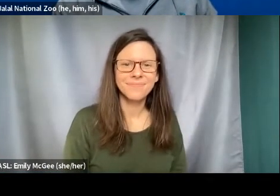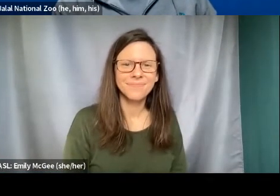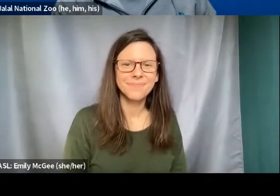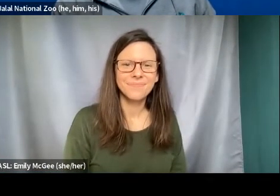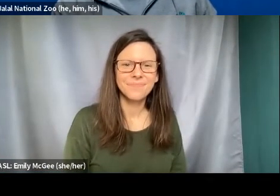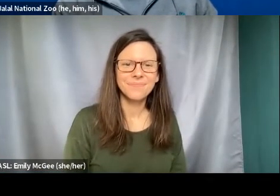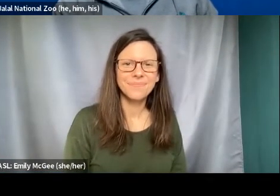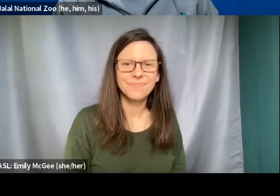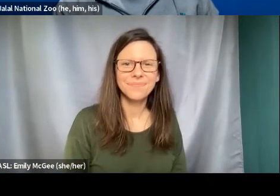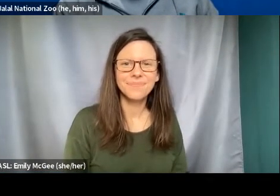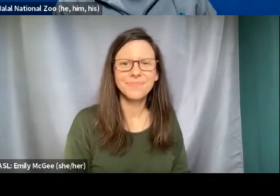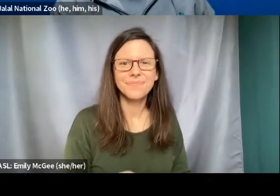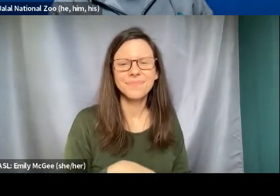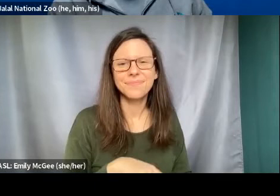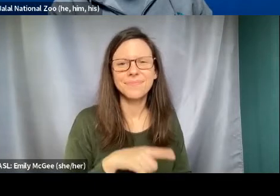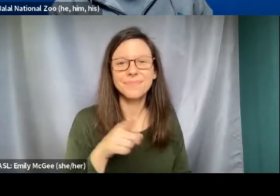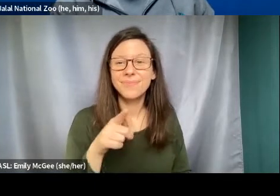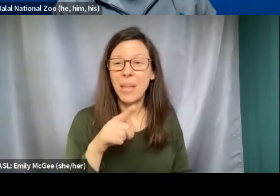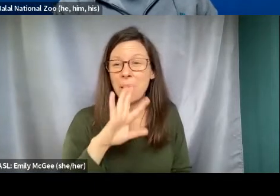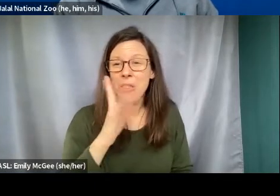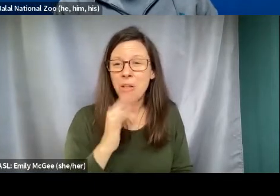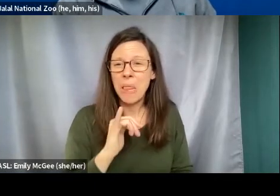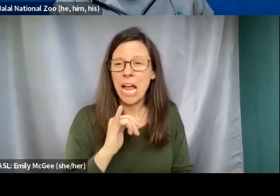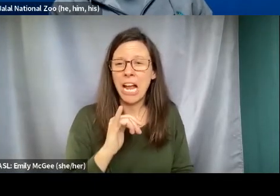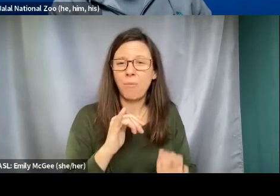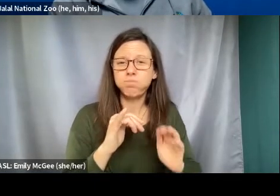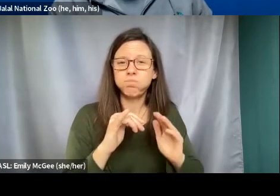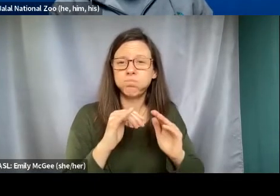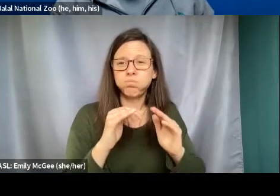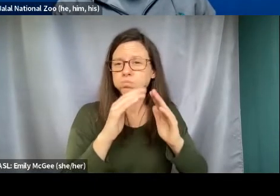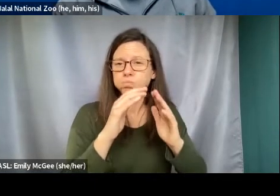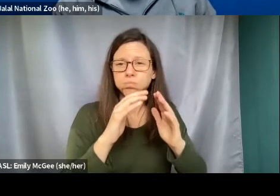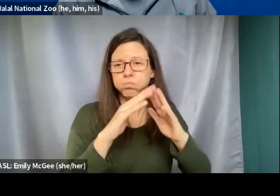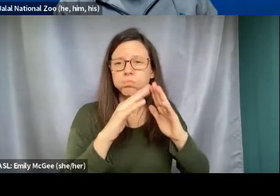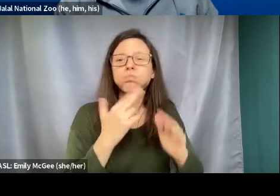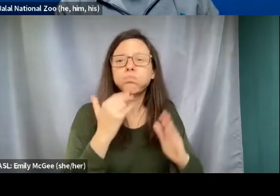what looks like a shack where the seal and sea lion exhibit is. Like, it looks like a story and